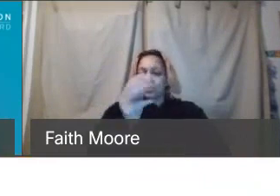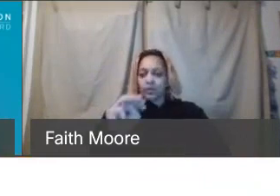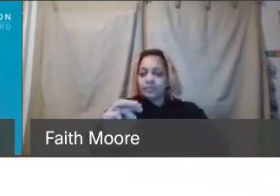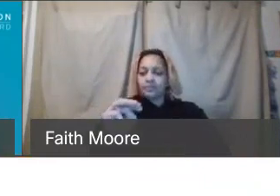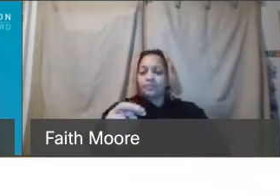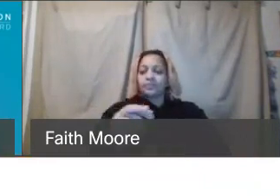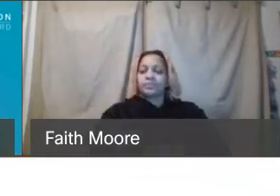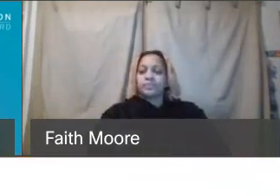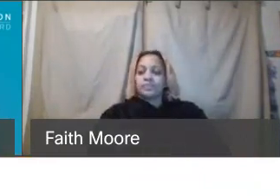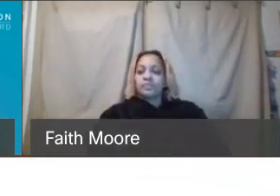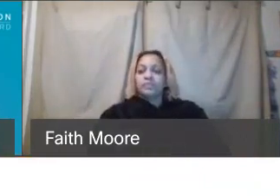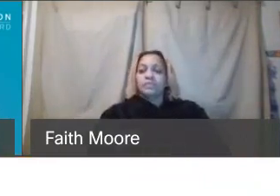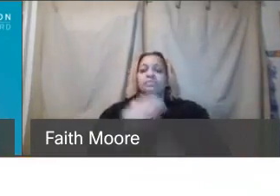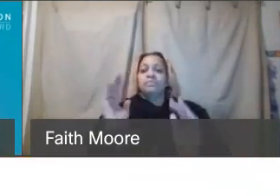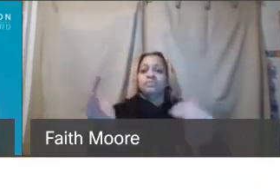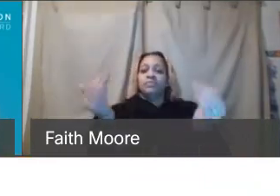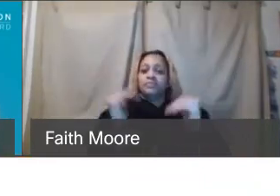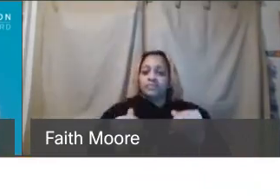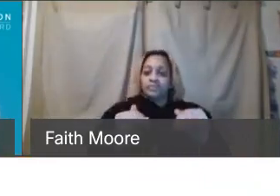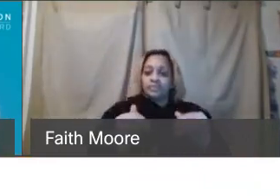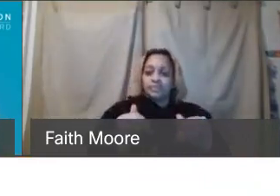Then there will be, did I say already there will be public 2nd,